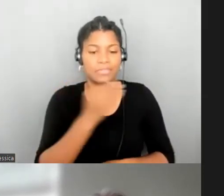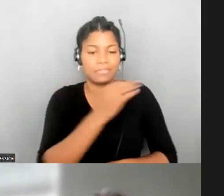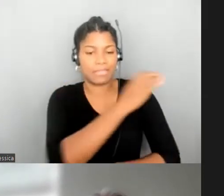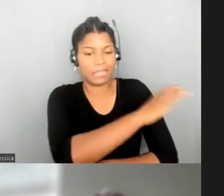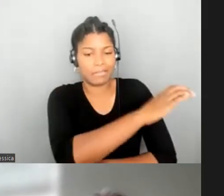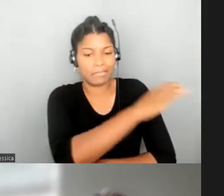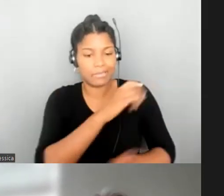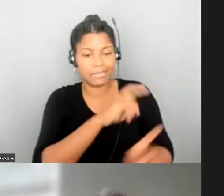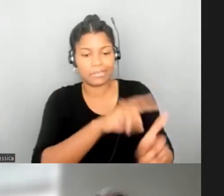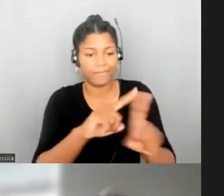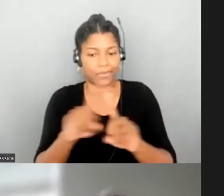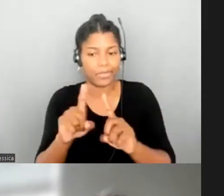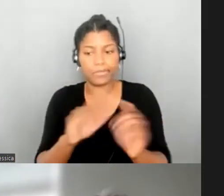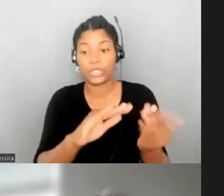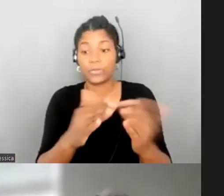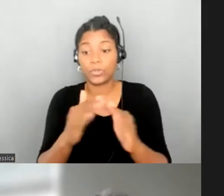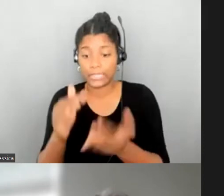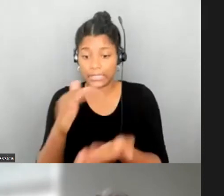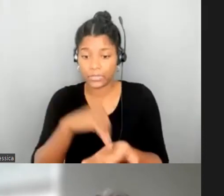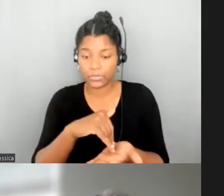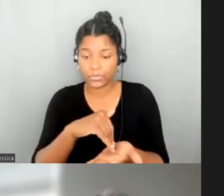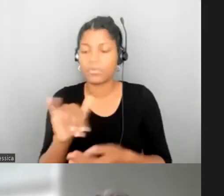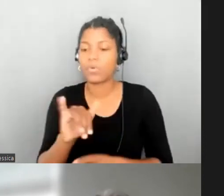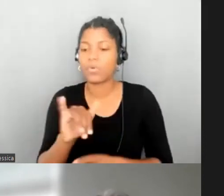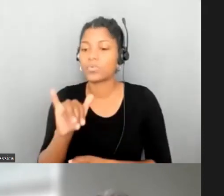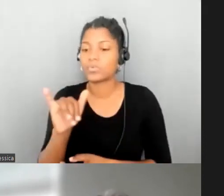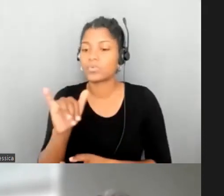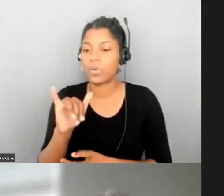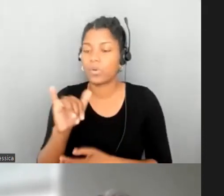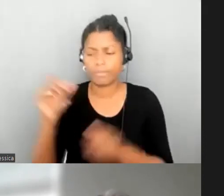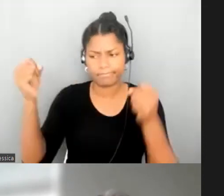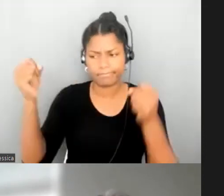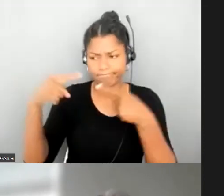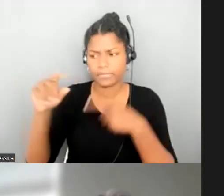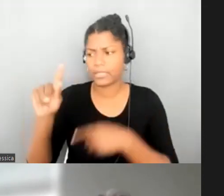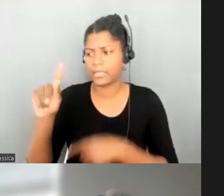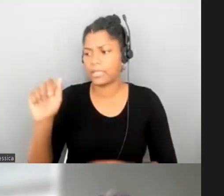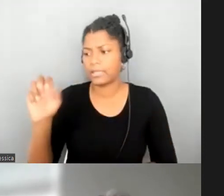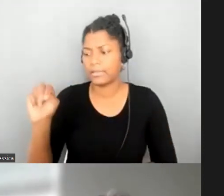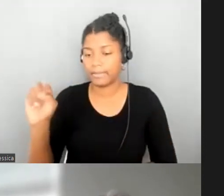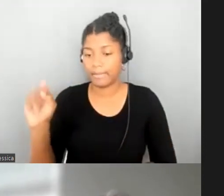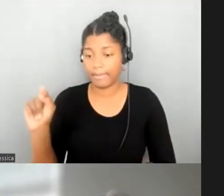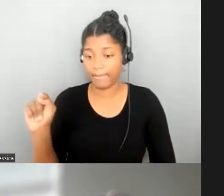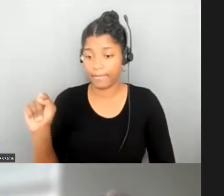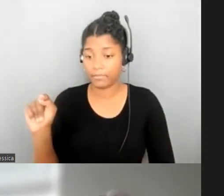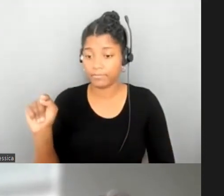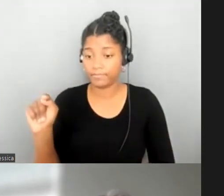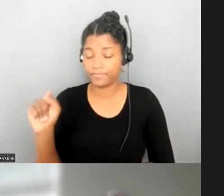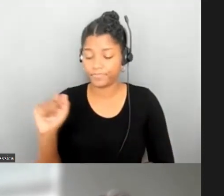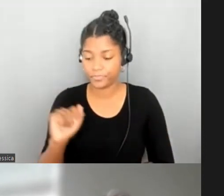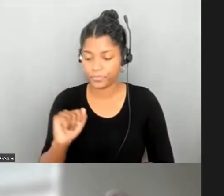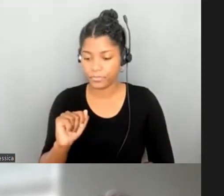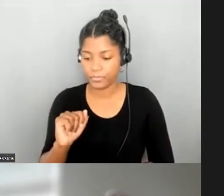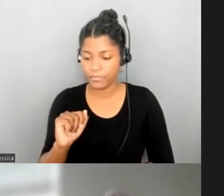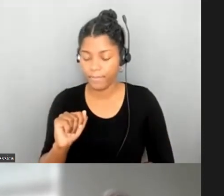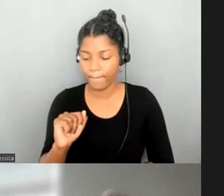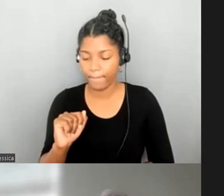Community centers. The other thing I agree with Kent when he was talking about trying to do this a little more upstream.